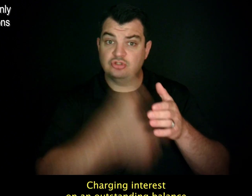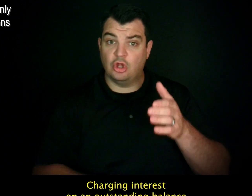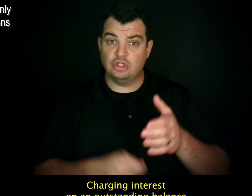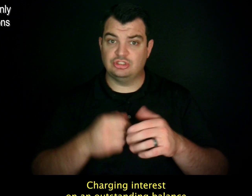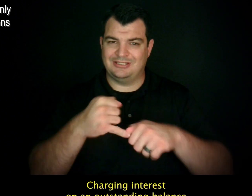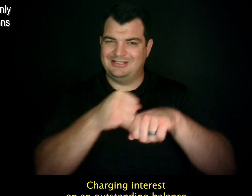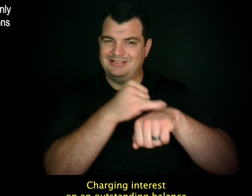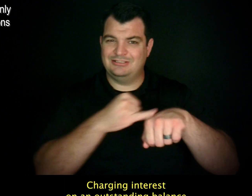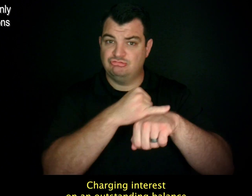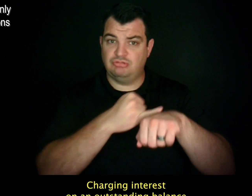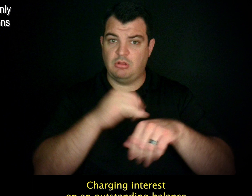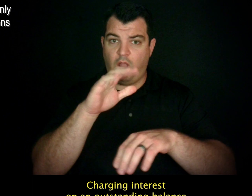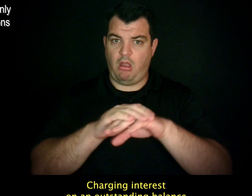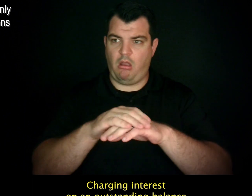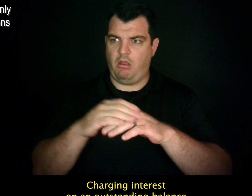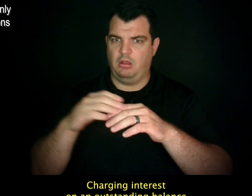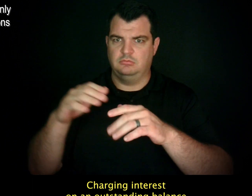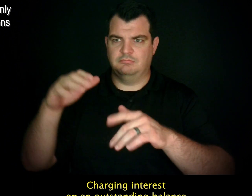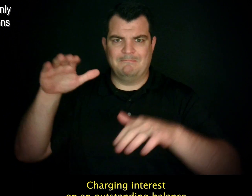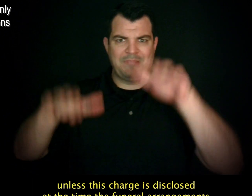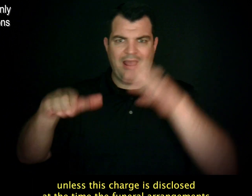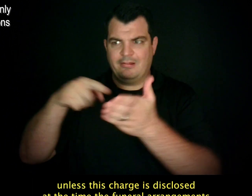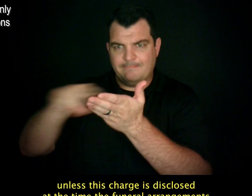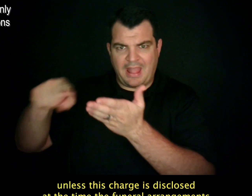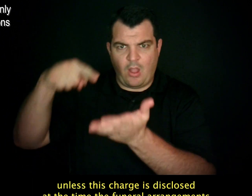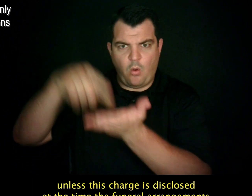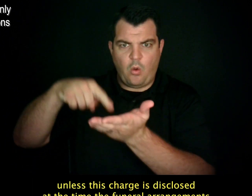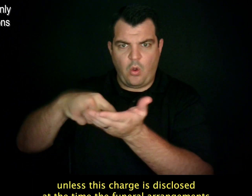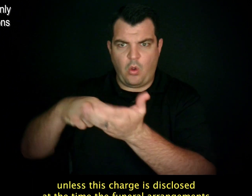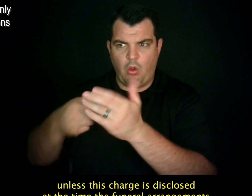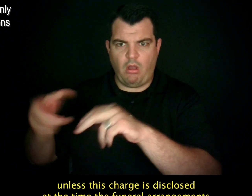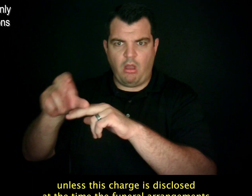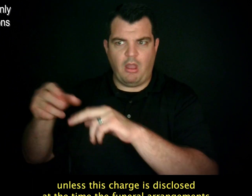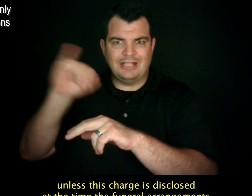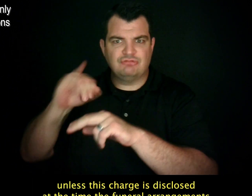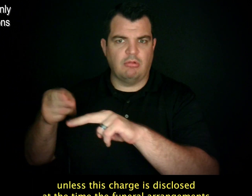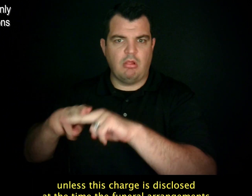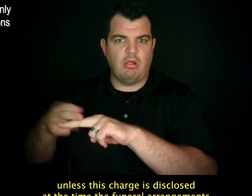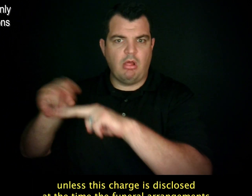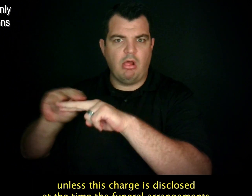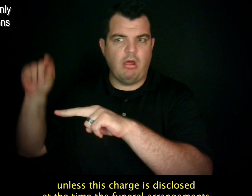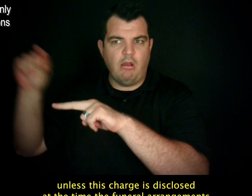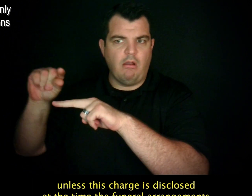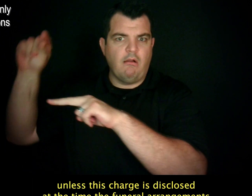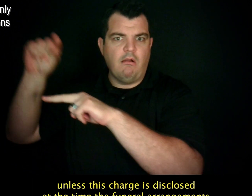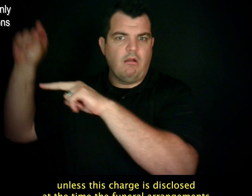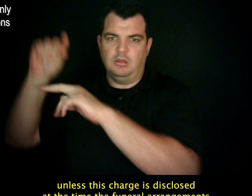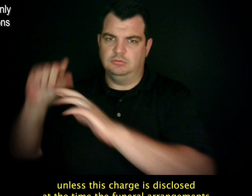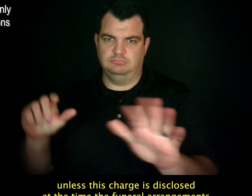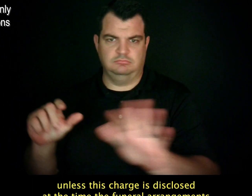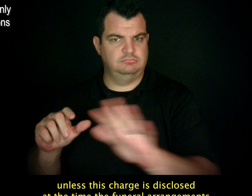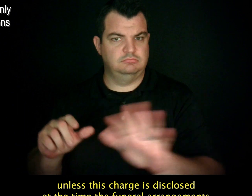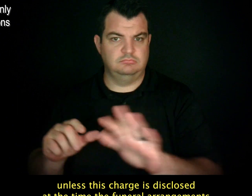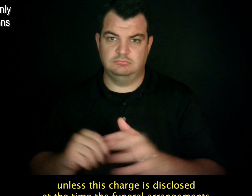Charging interest on an outstanding balance unless this charge is disclosed at the time the funeral arrangements